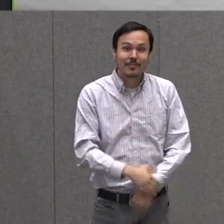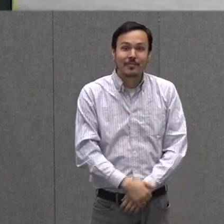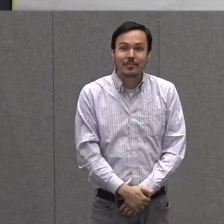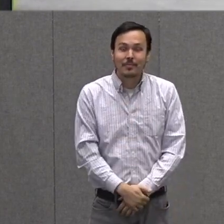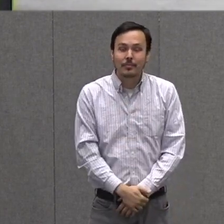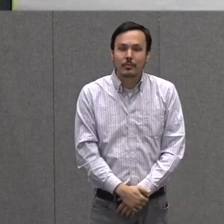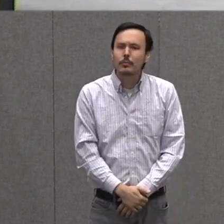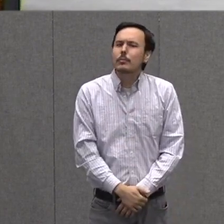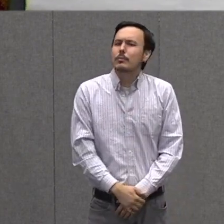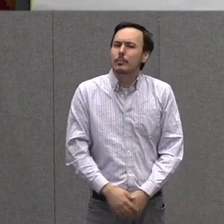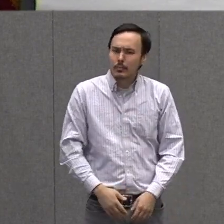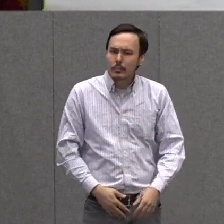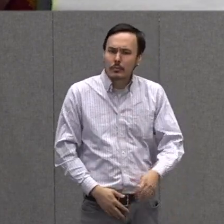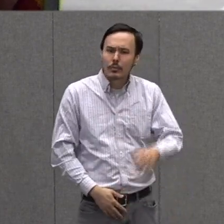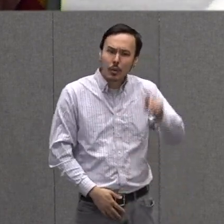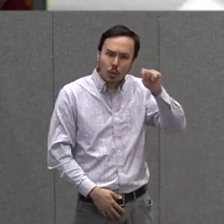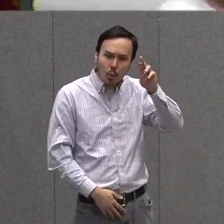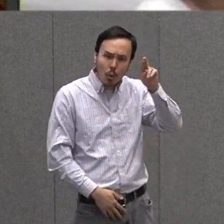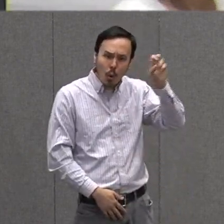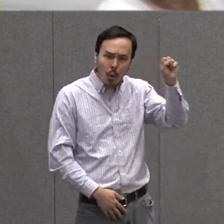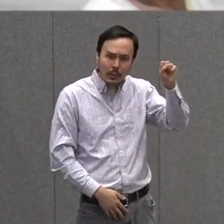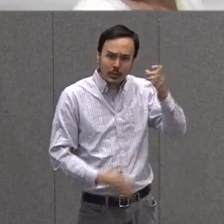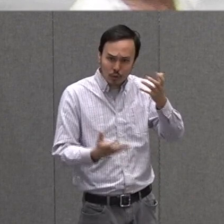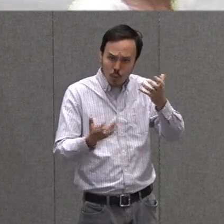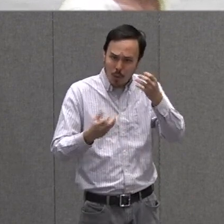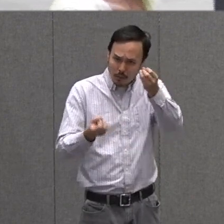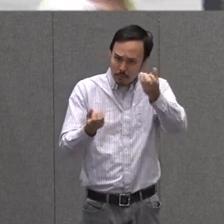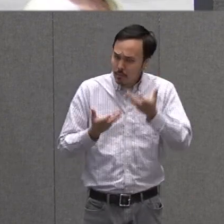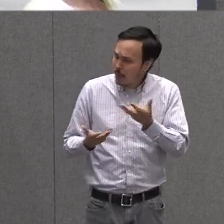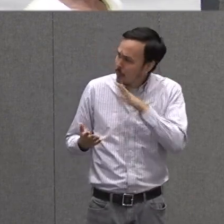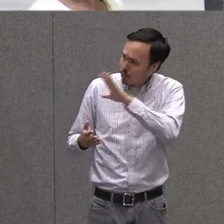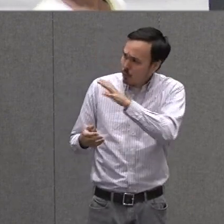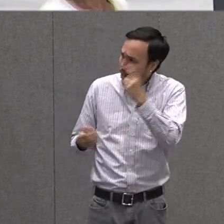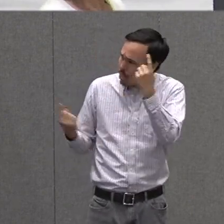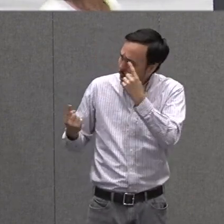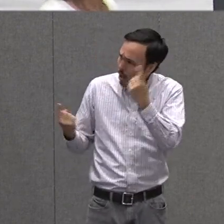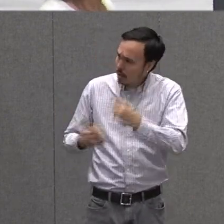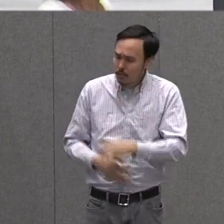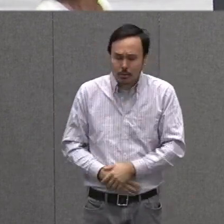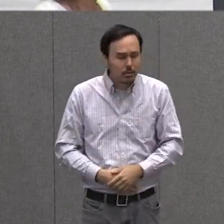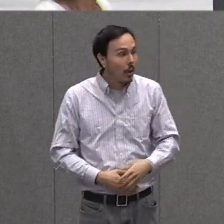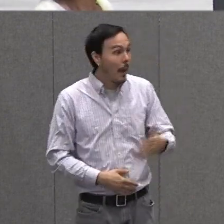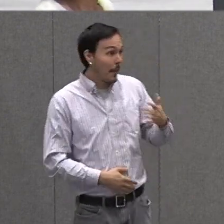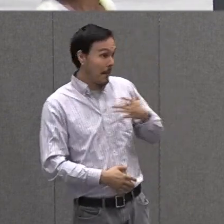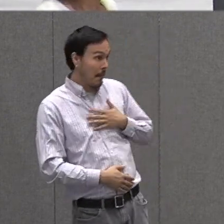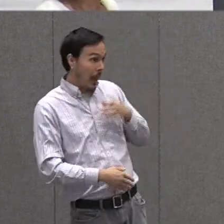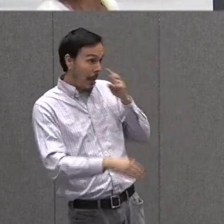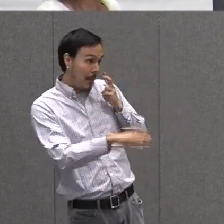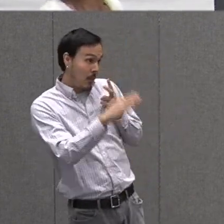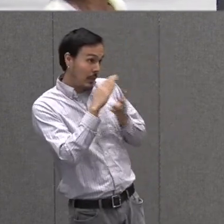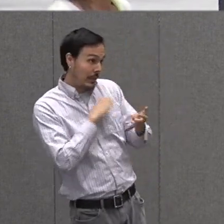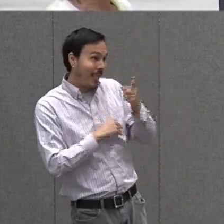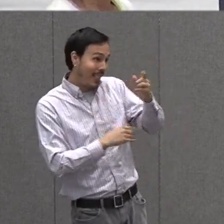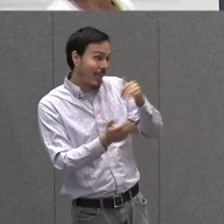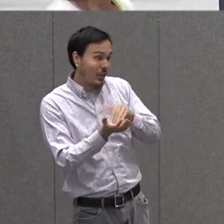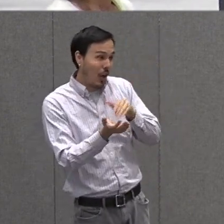Ms Torres, would you like to share? I predict that this doctor is very busy.